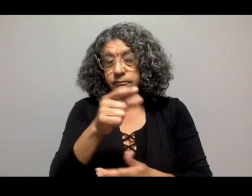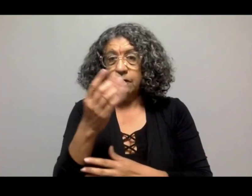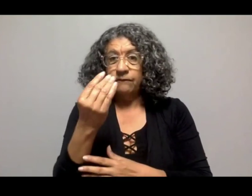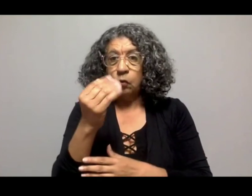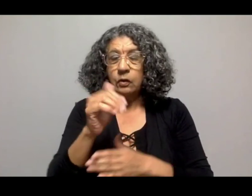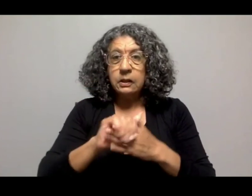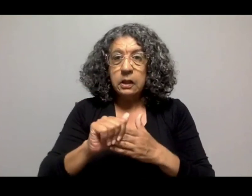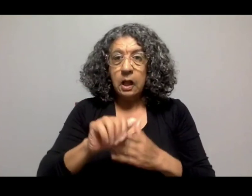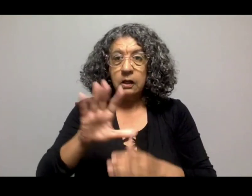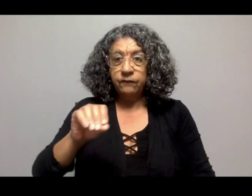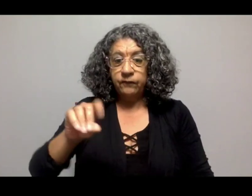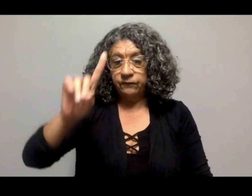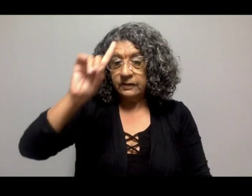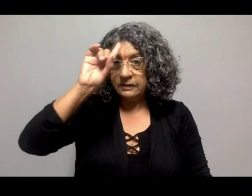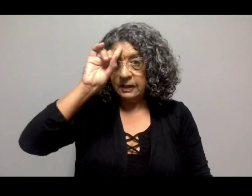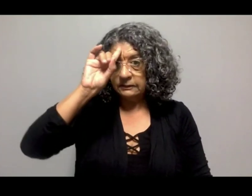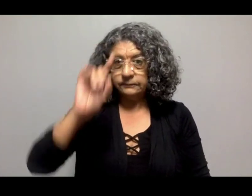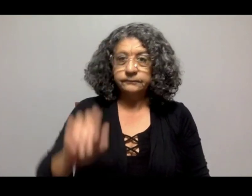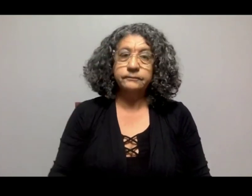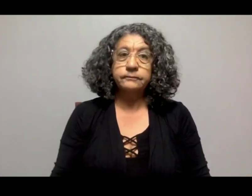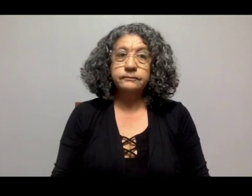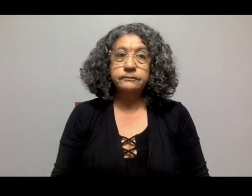an $14.50